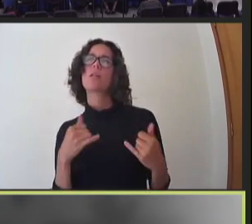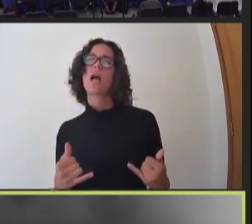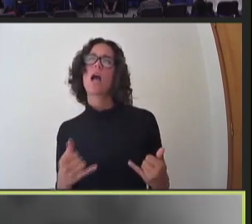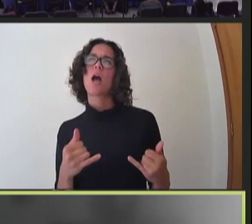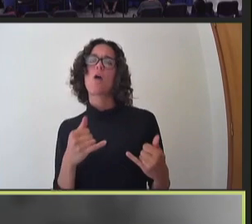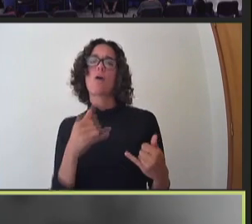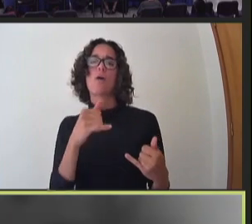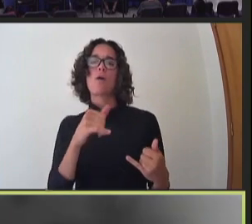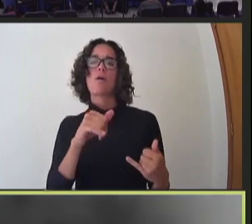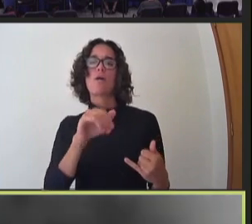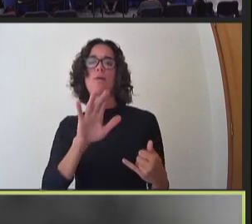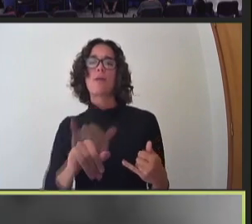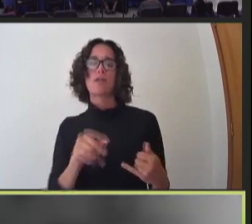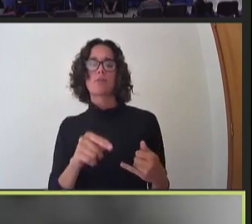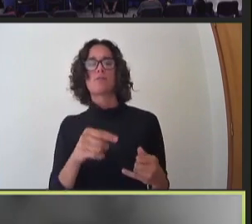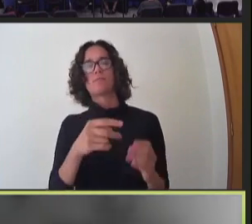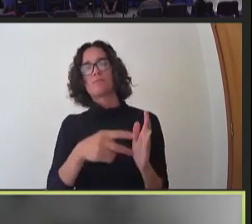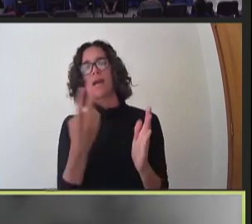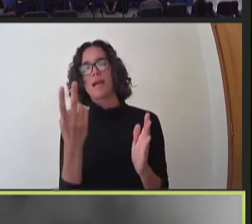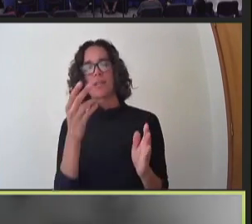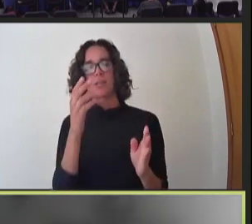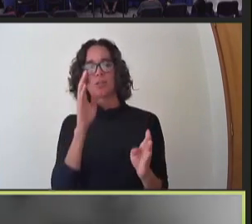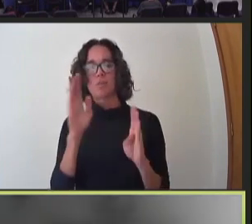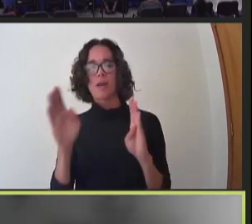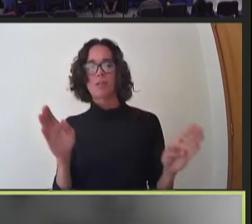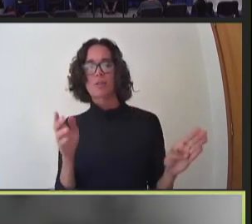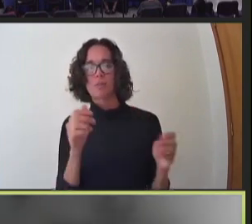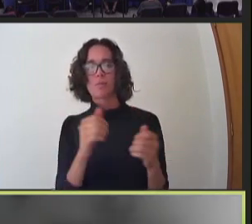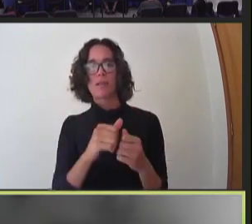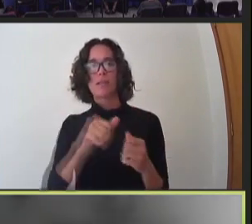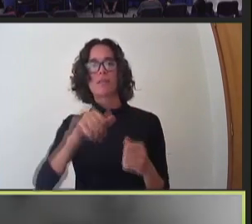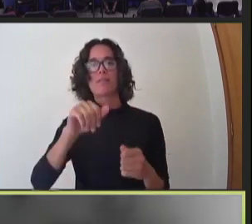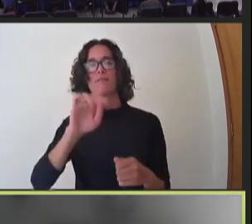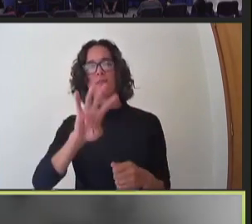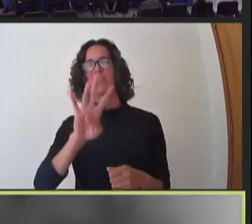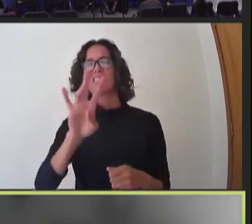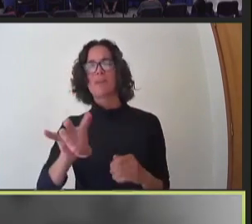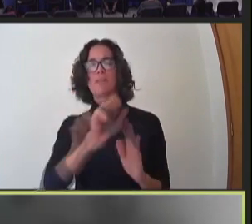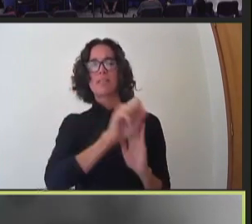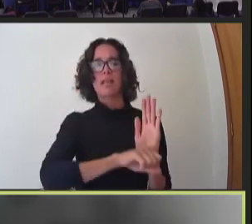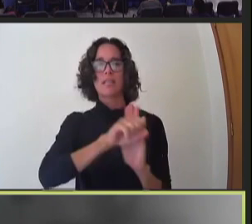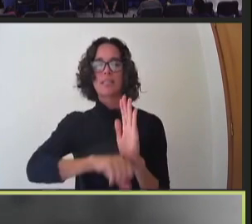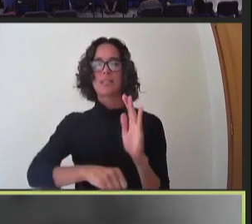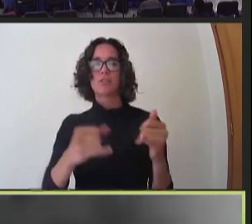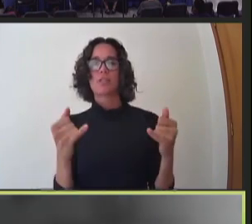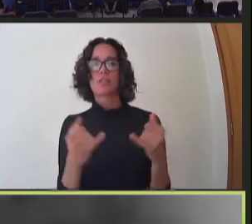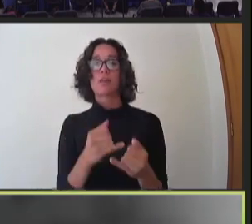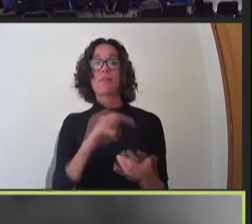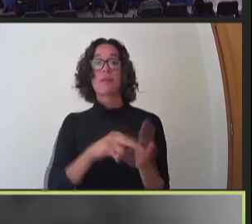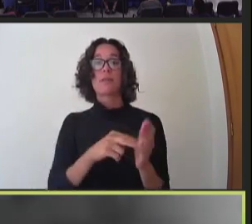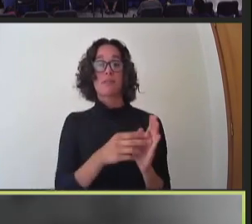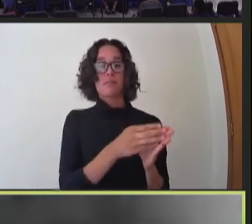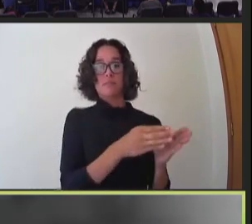with 47 different states and jurisdictions. So, in an 18-month time period, we made significant